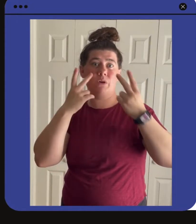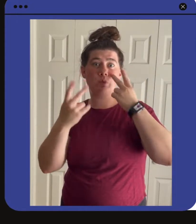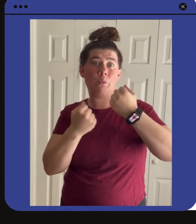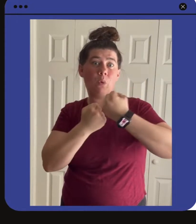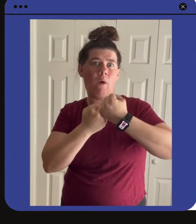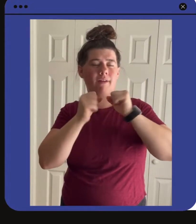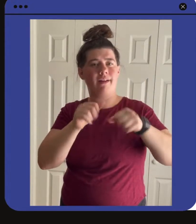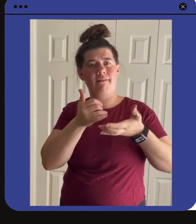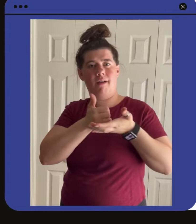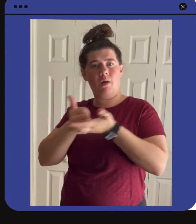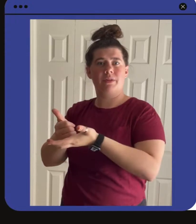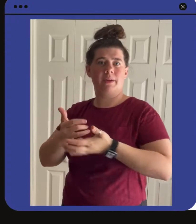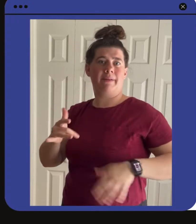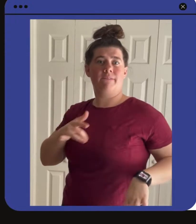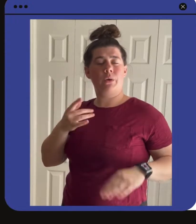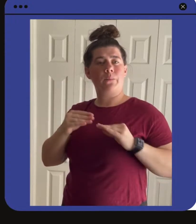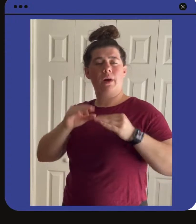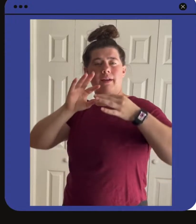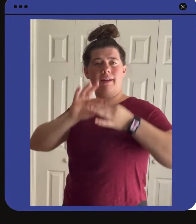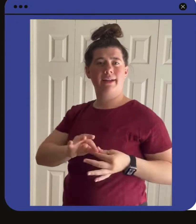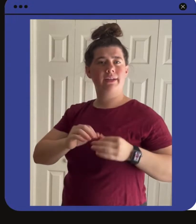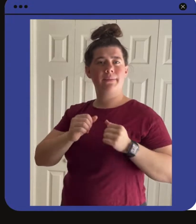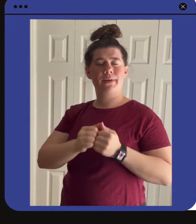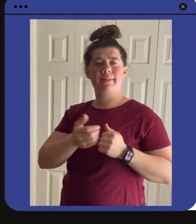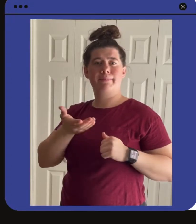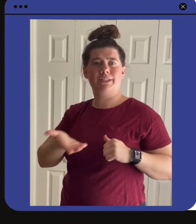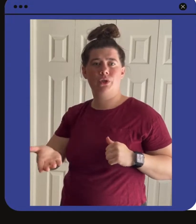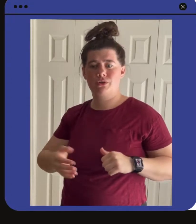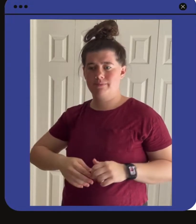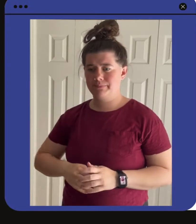adding those visual supports can help, them feel more connected with the material.